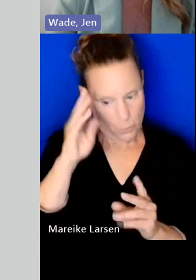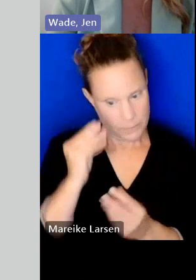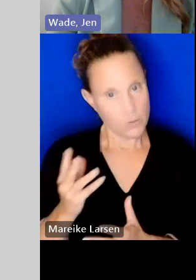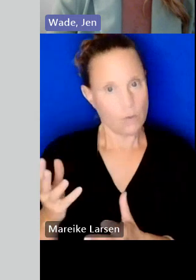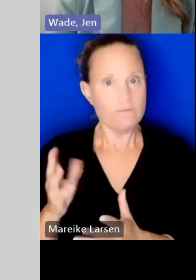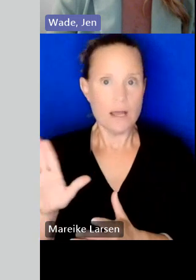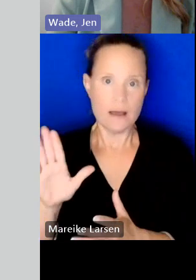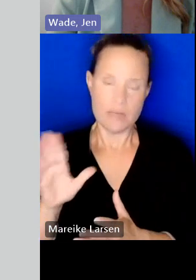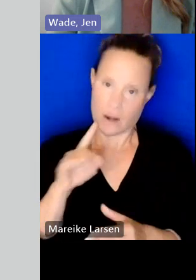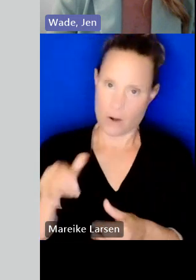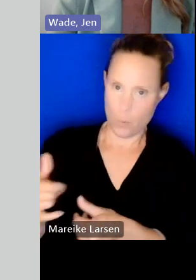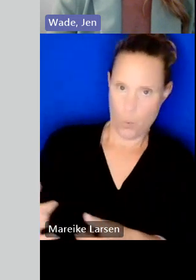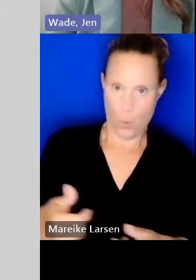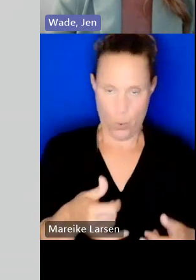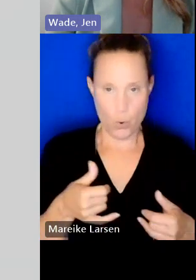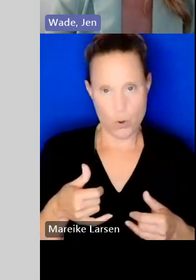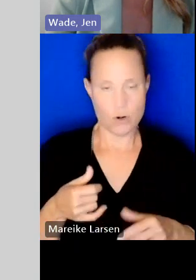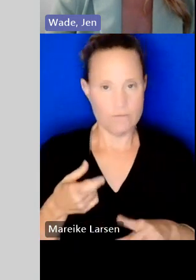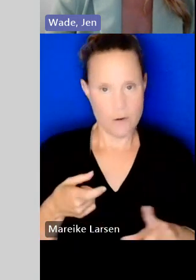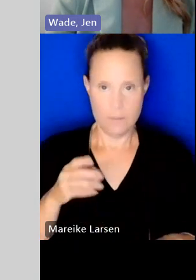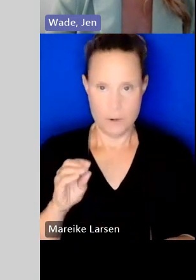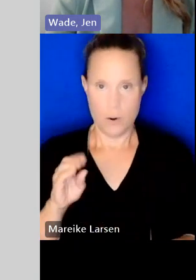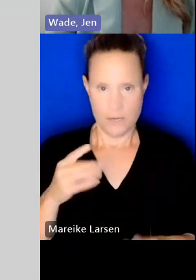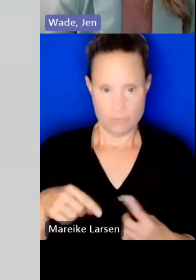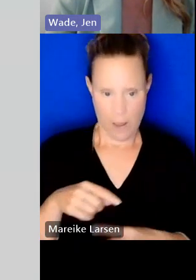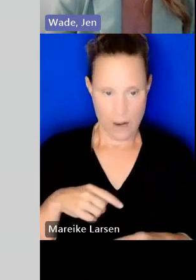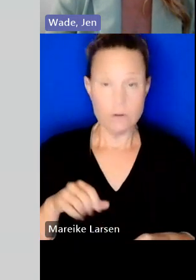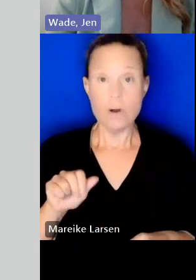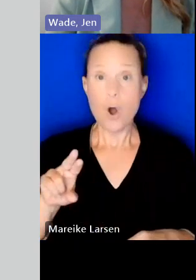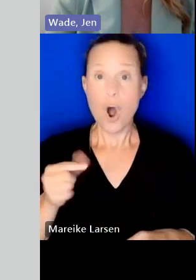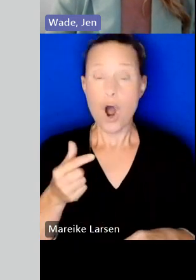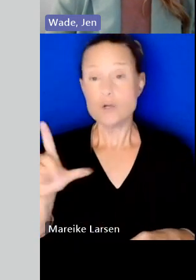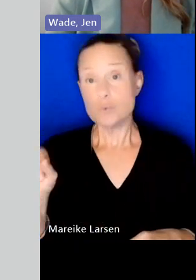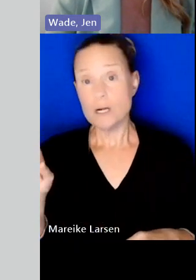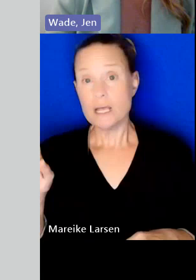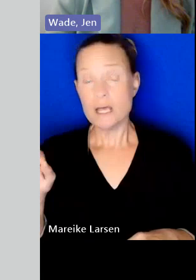notified of awards under the benefit of the bargain round and August 20th public